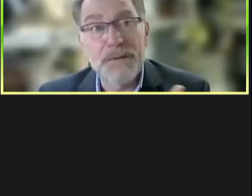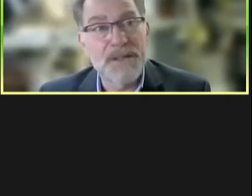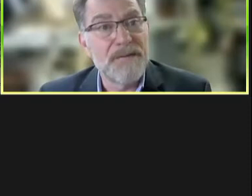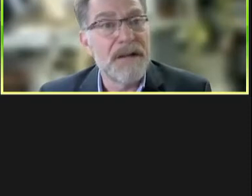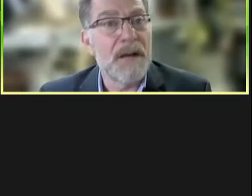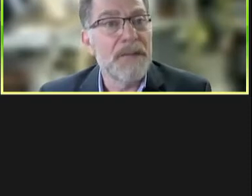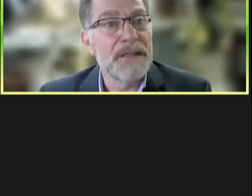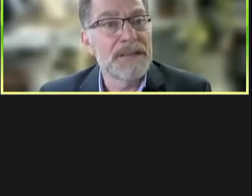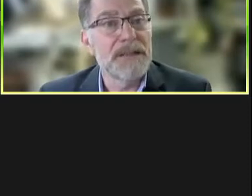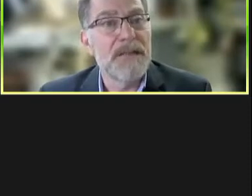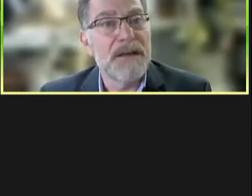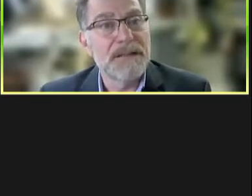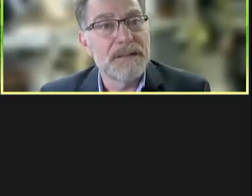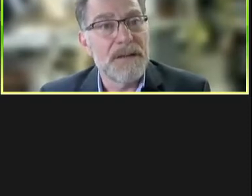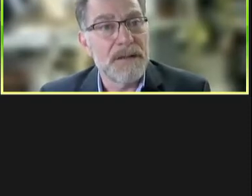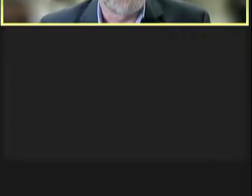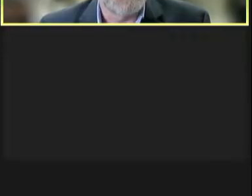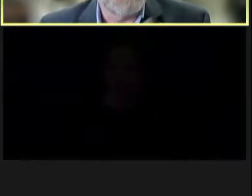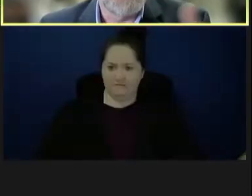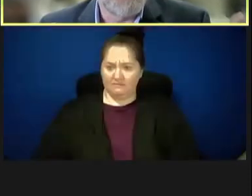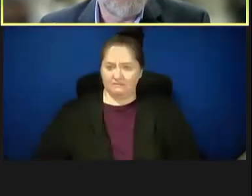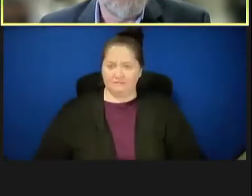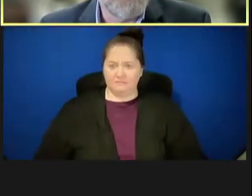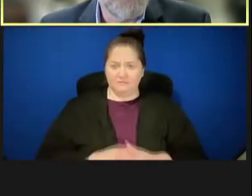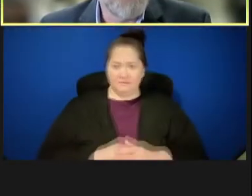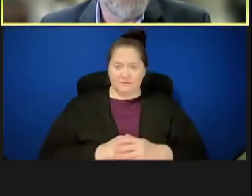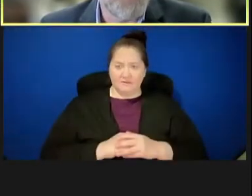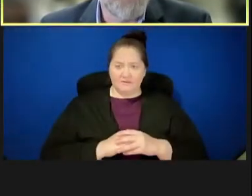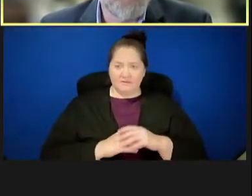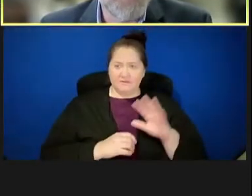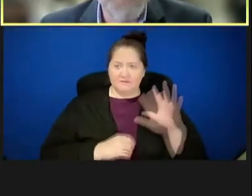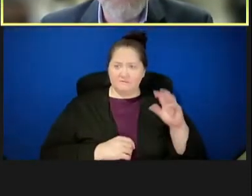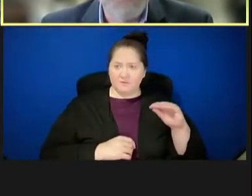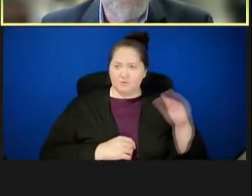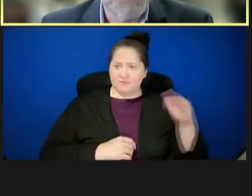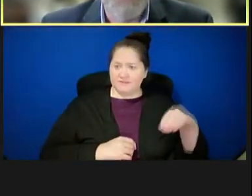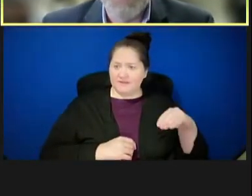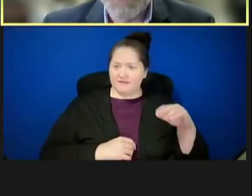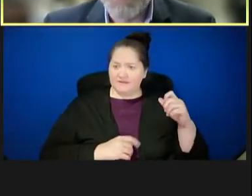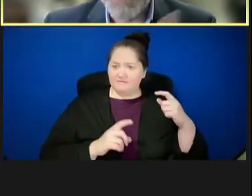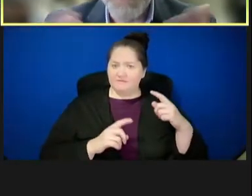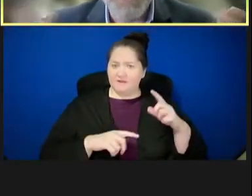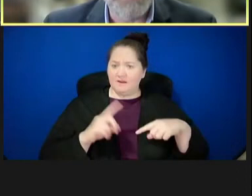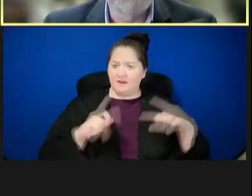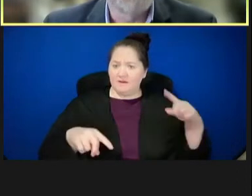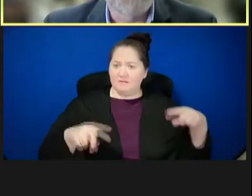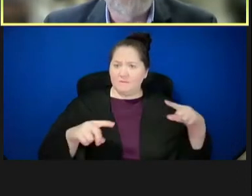percent of the anomalies that the humans were able to predict with all the tools at their disposal.